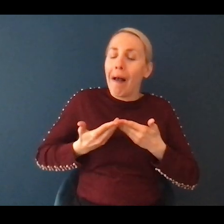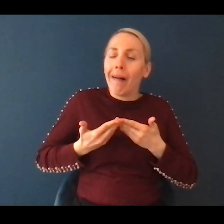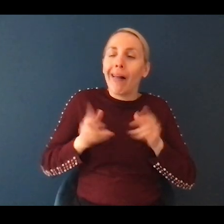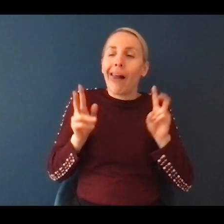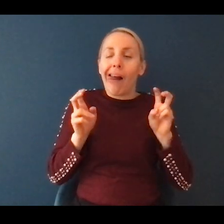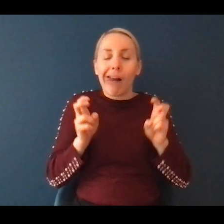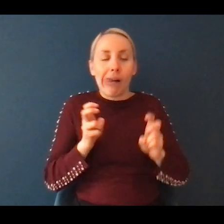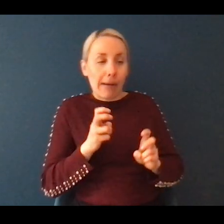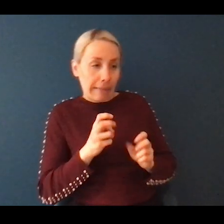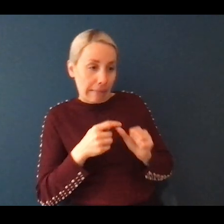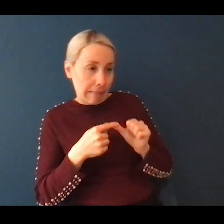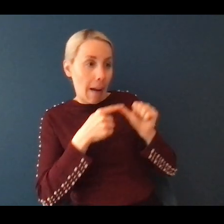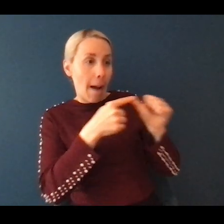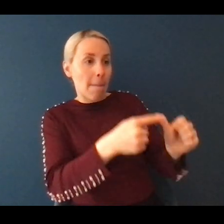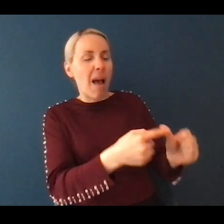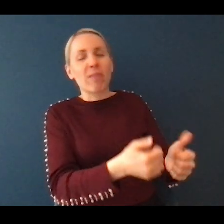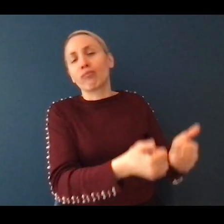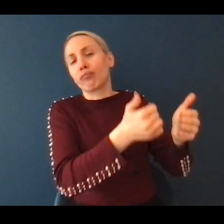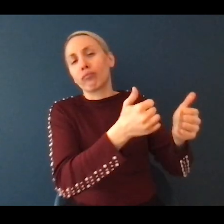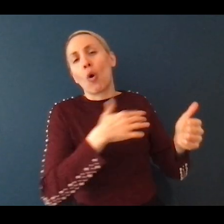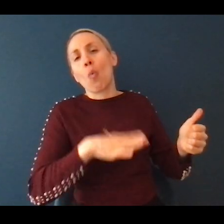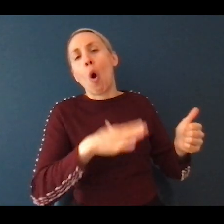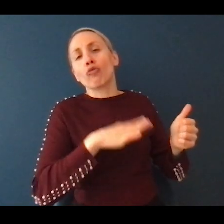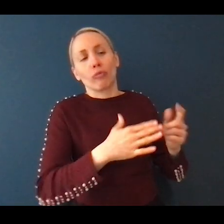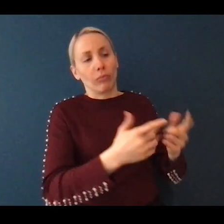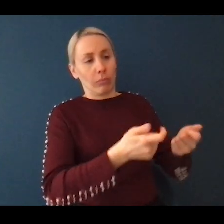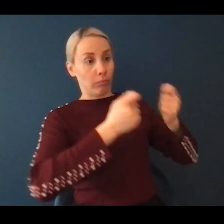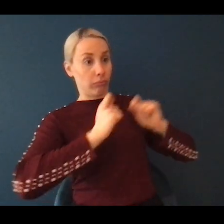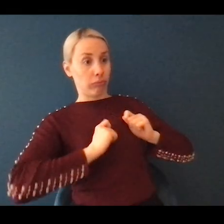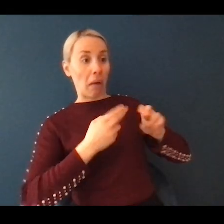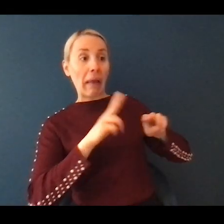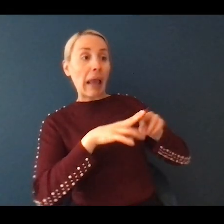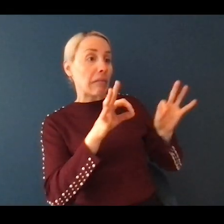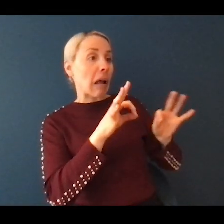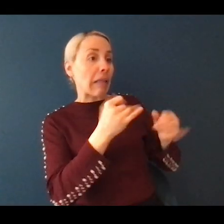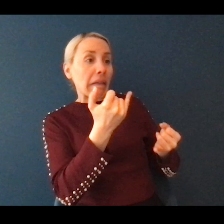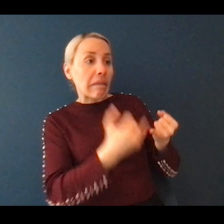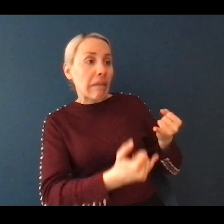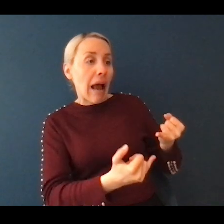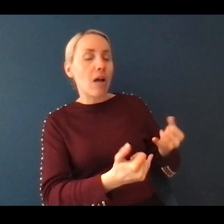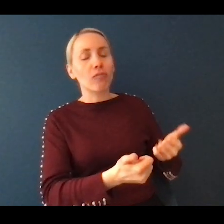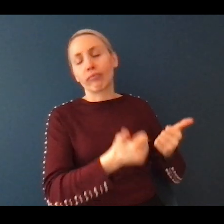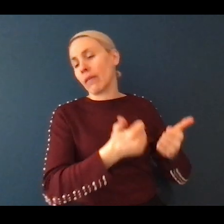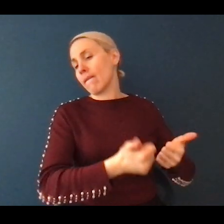if I didn't get it was going to train me to you know get better at funding applications